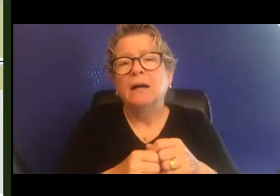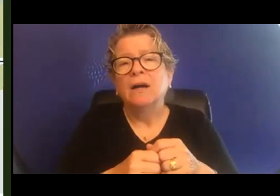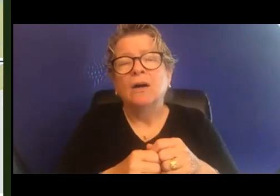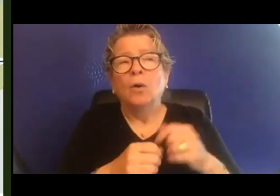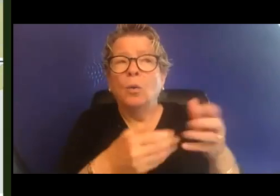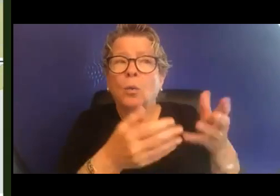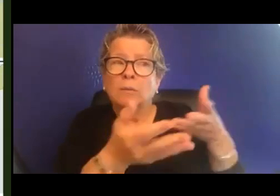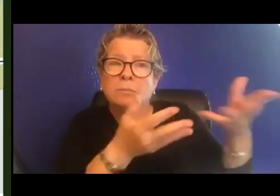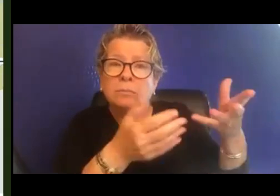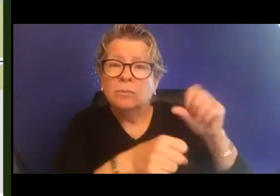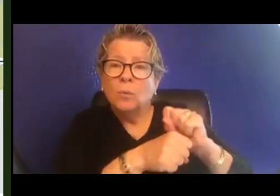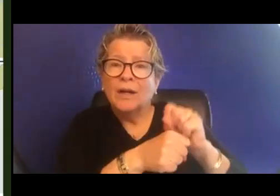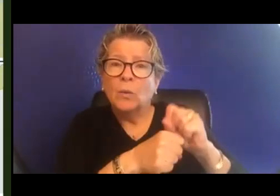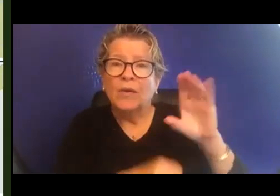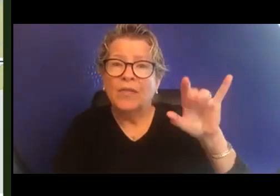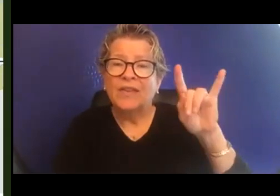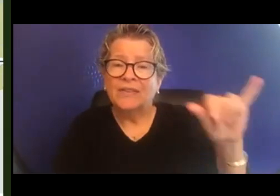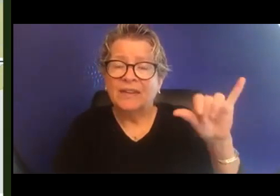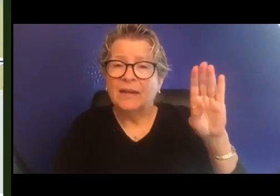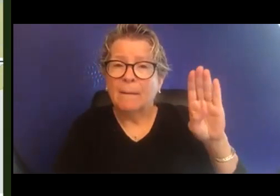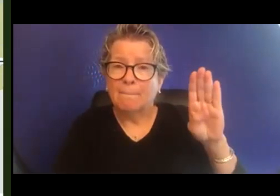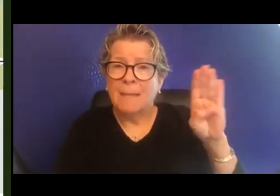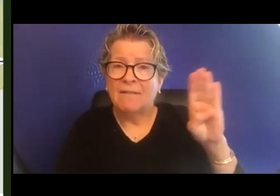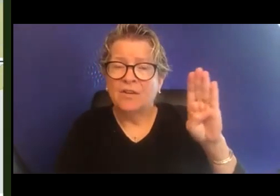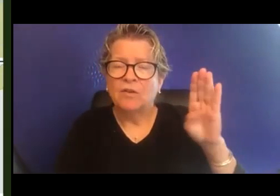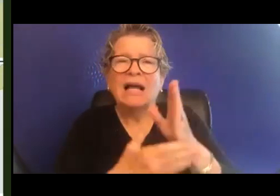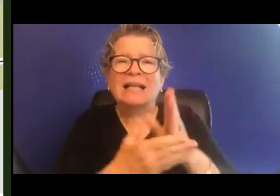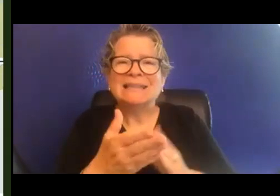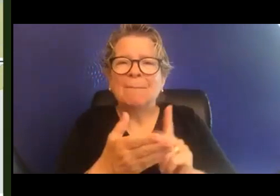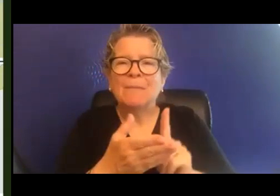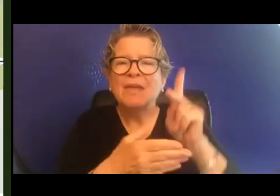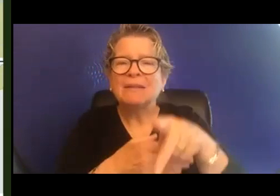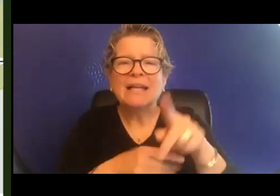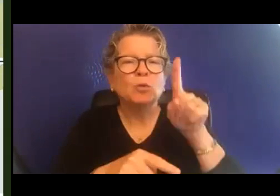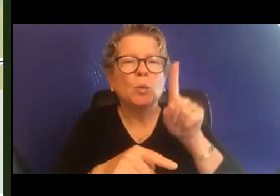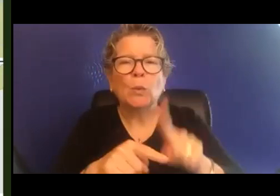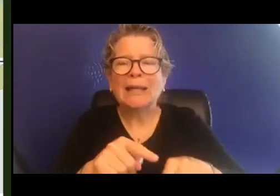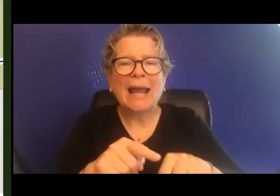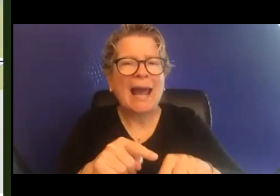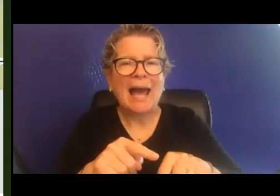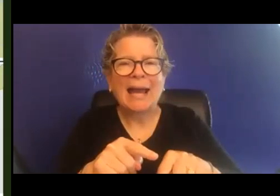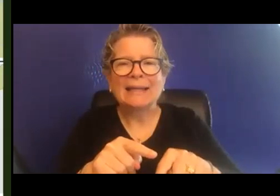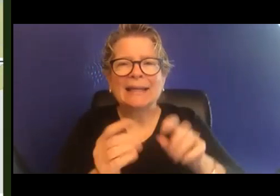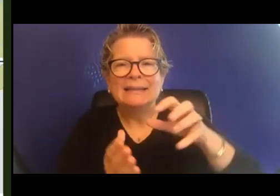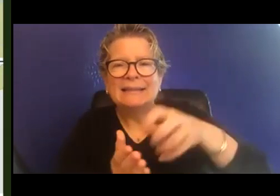working closely with the City of Bellevue, parks department, some of those plants can't come out until right before construction